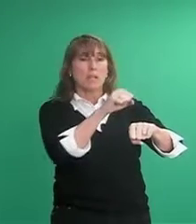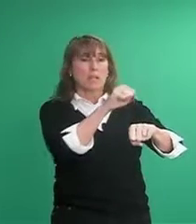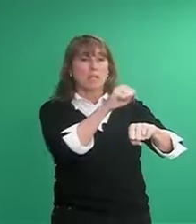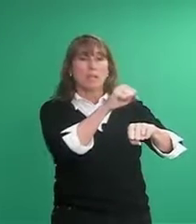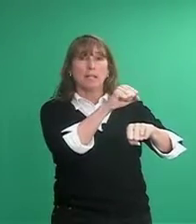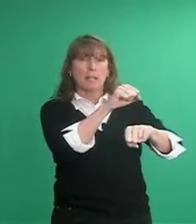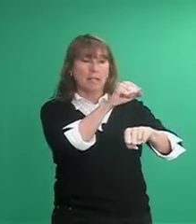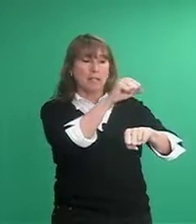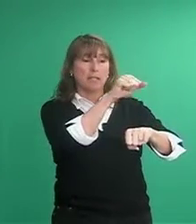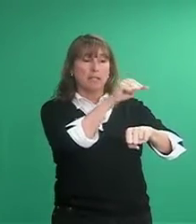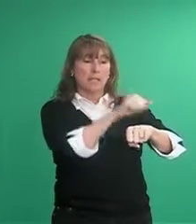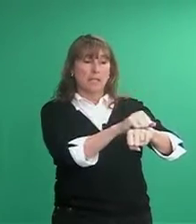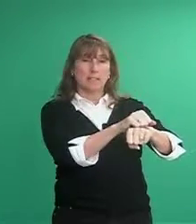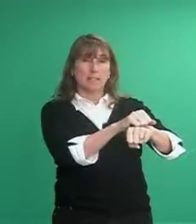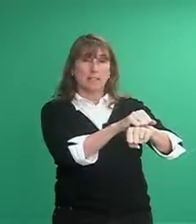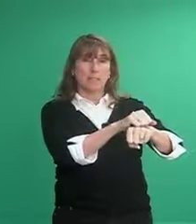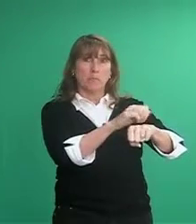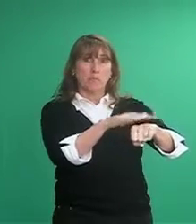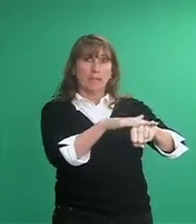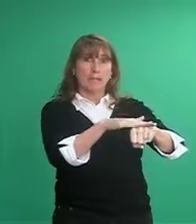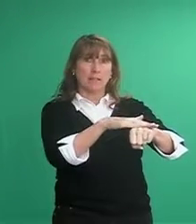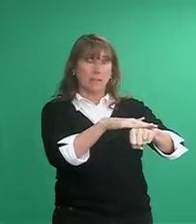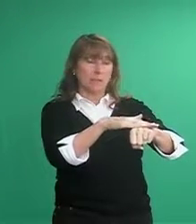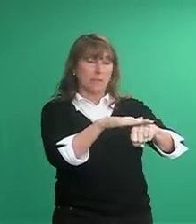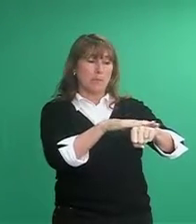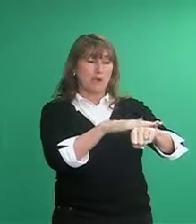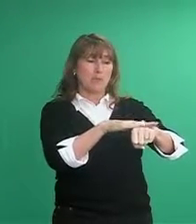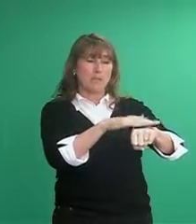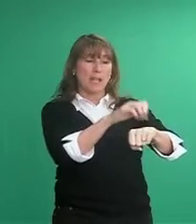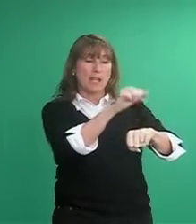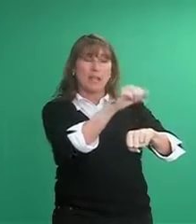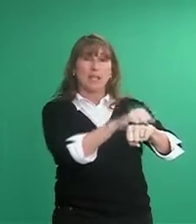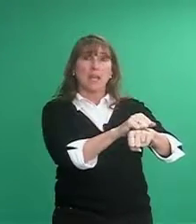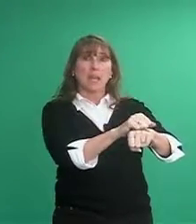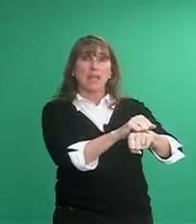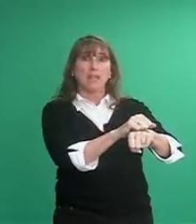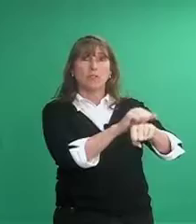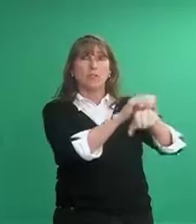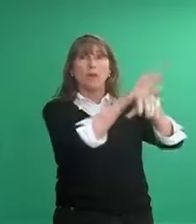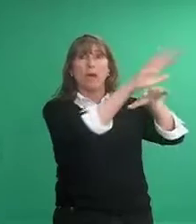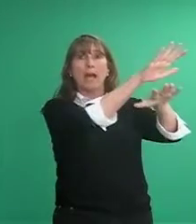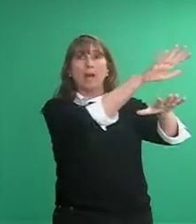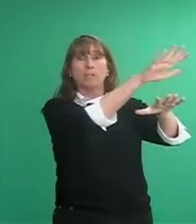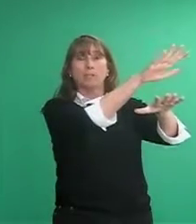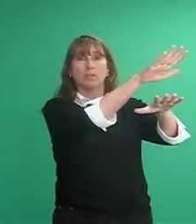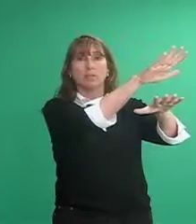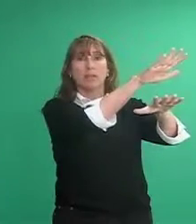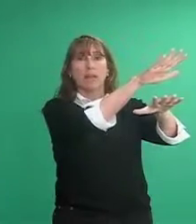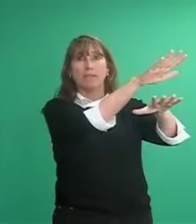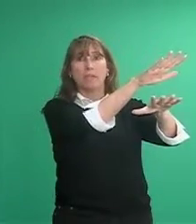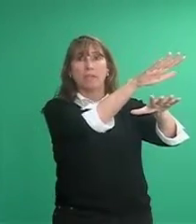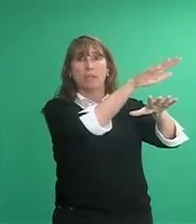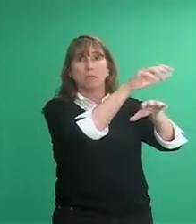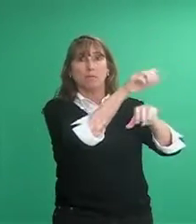dominant hand hits the back part of your hand and then you go out to the five handshapes